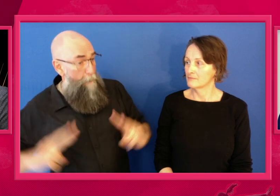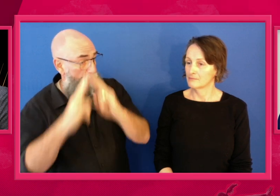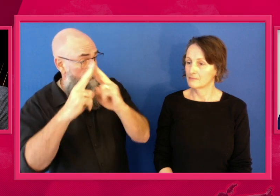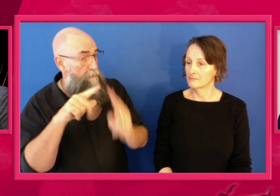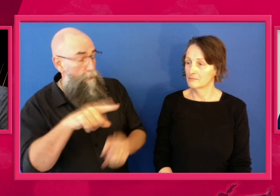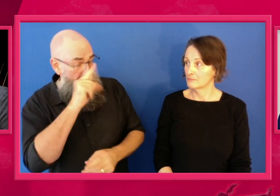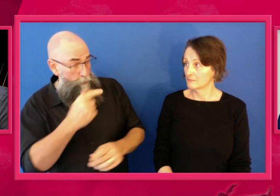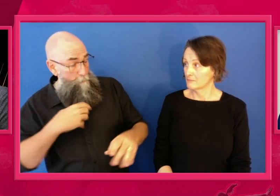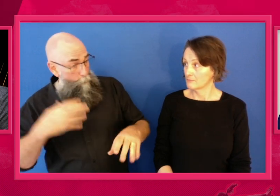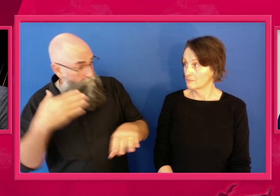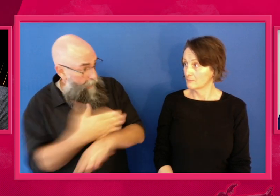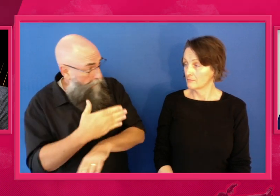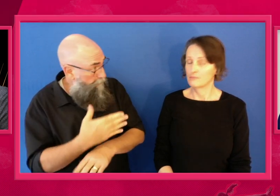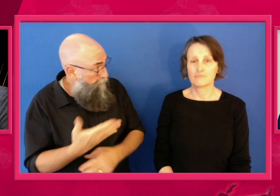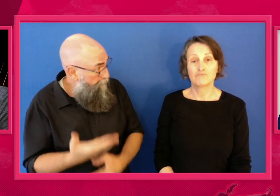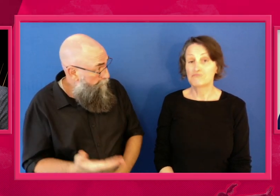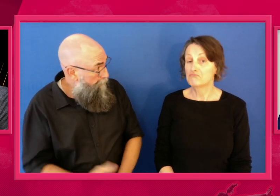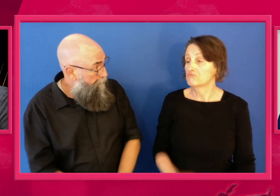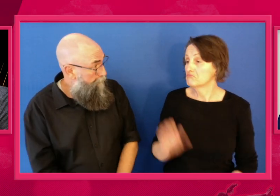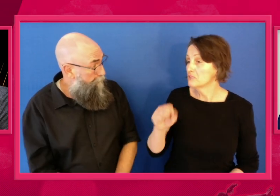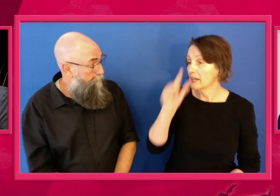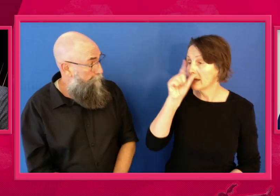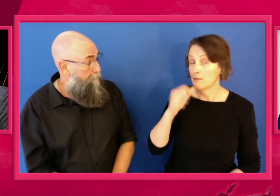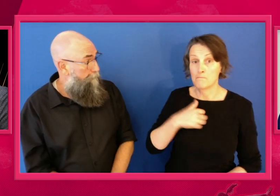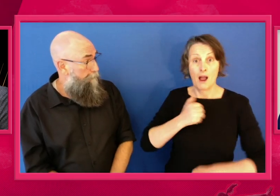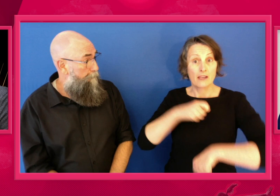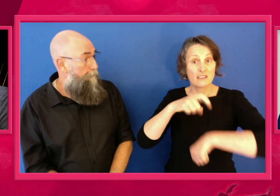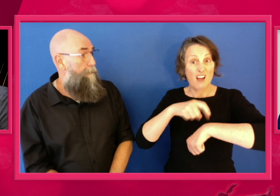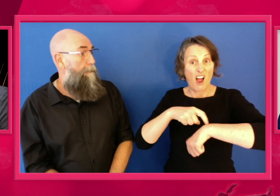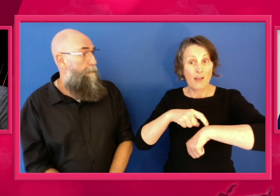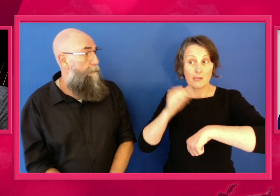really that quick compared to our like, personal bests. So I think, yeah, absolutely. Yeah,